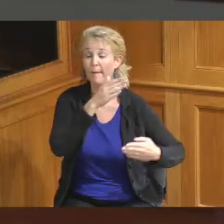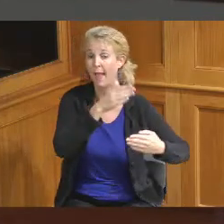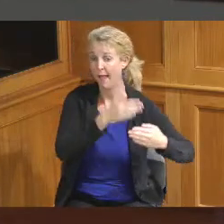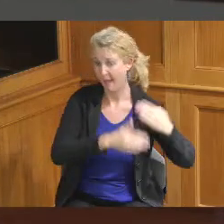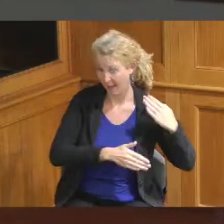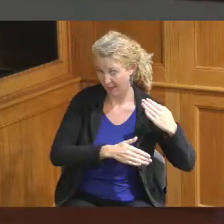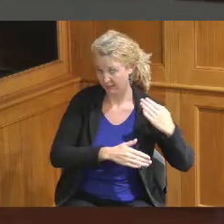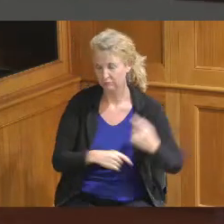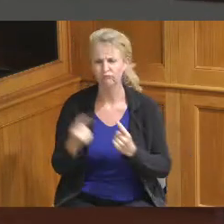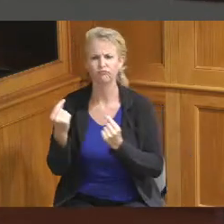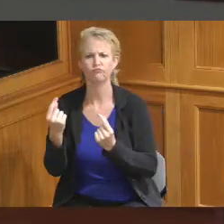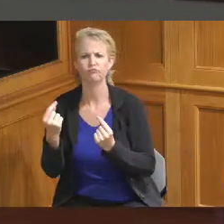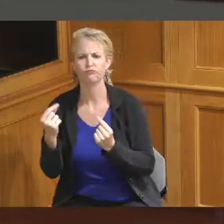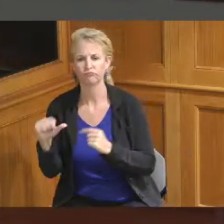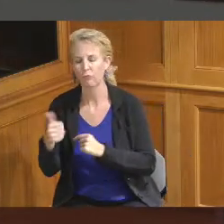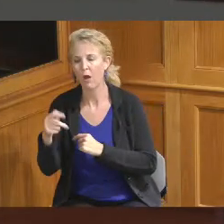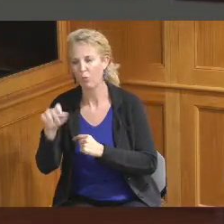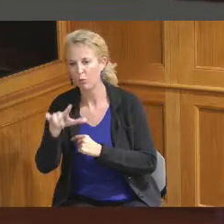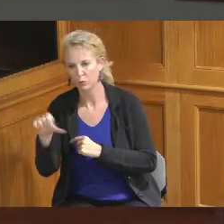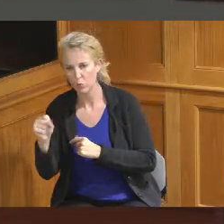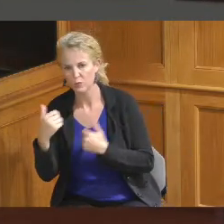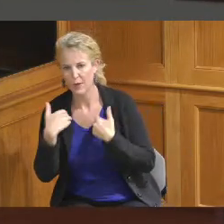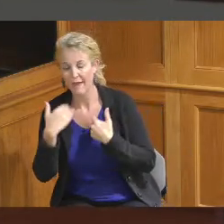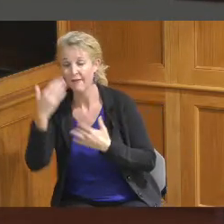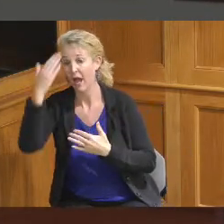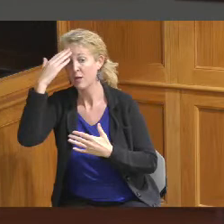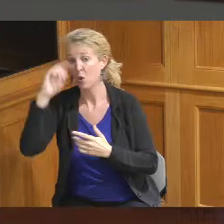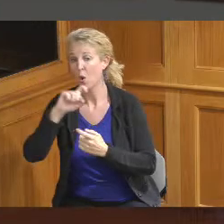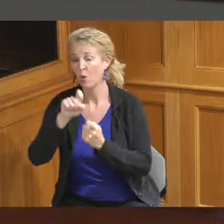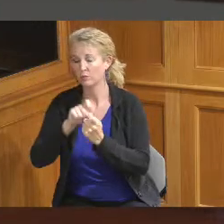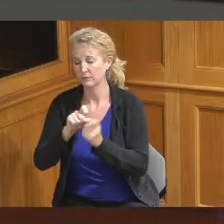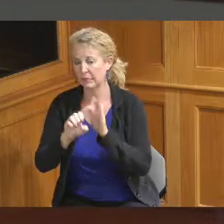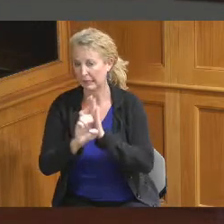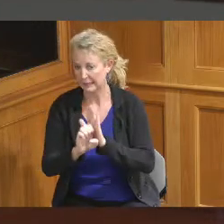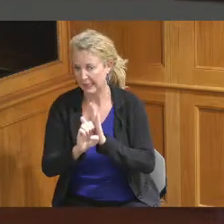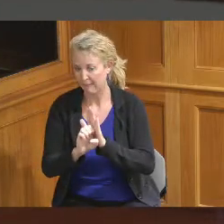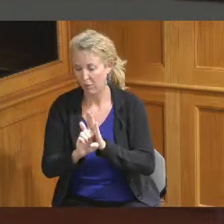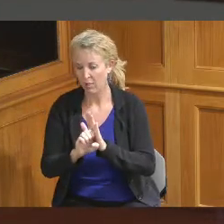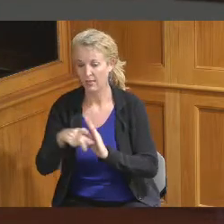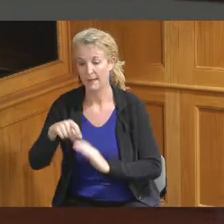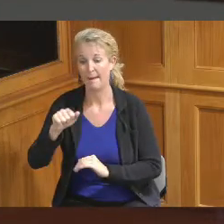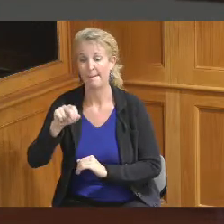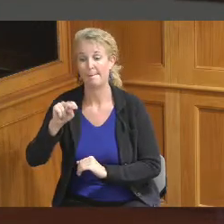out there there's in particular I know Director Patton has talked with offices about transitioning